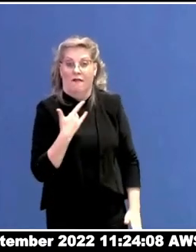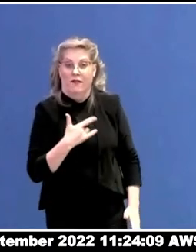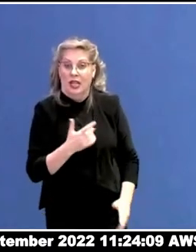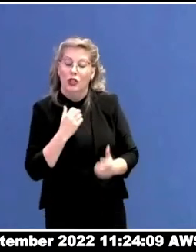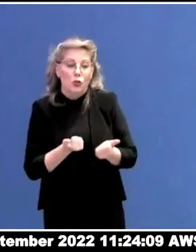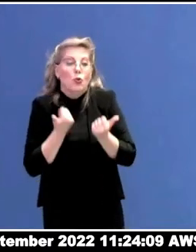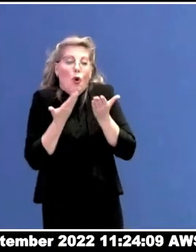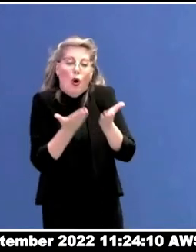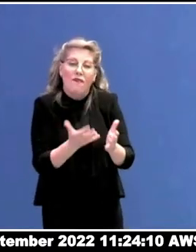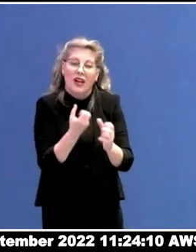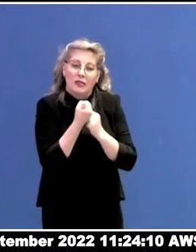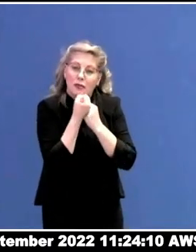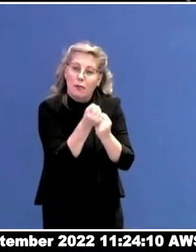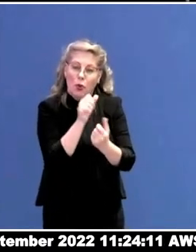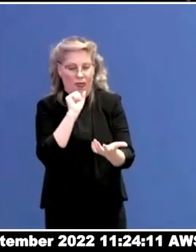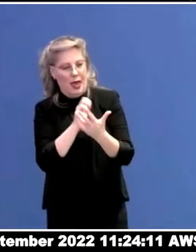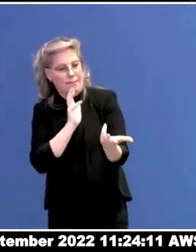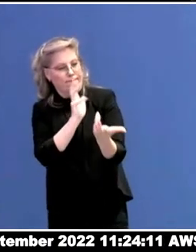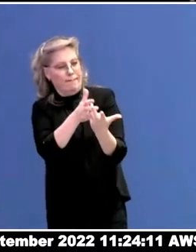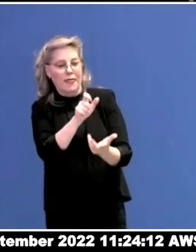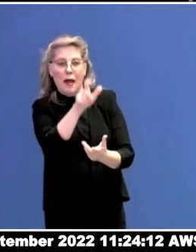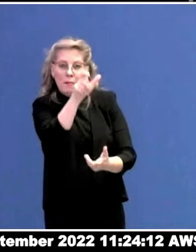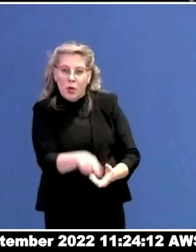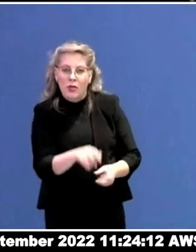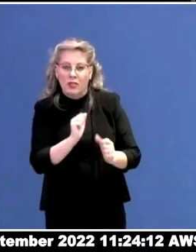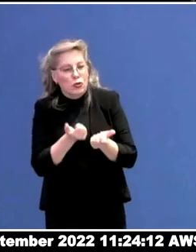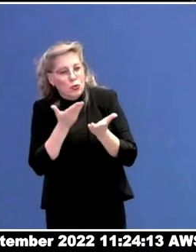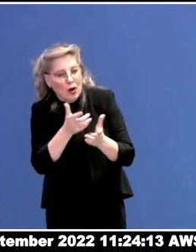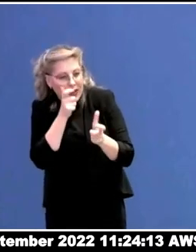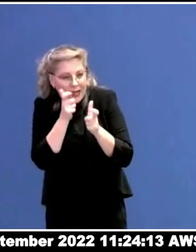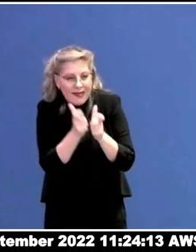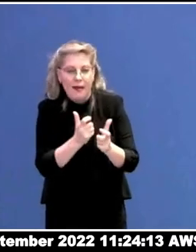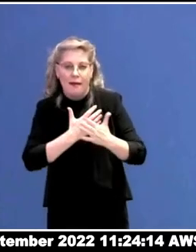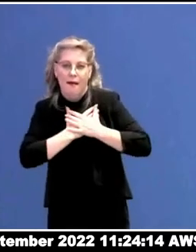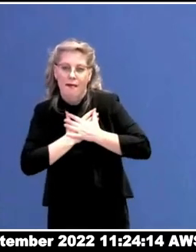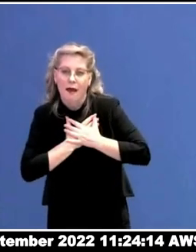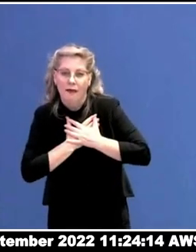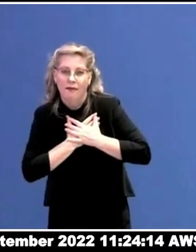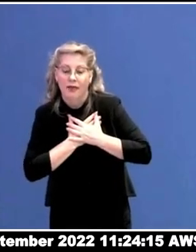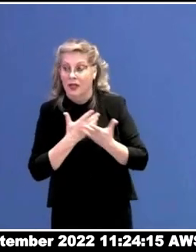That is what's missing from the prison system in Western Australia and, indeed, the 132 prisons right across this country today.